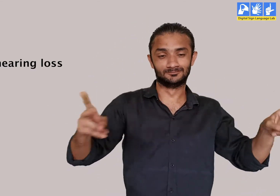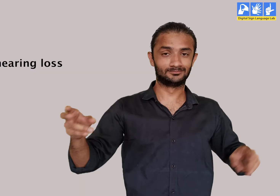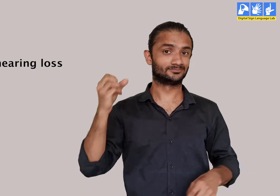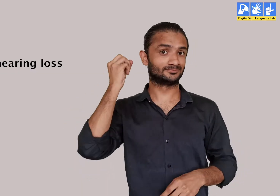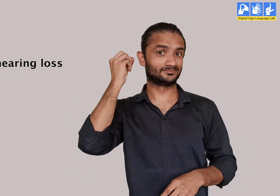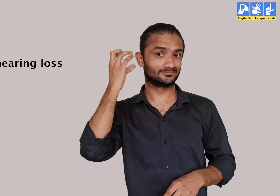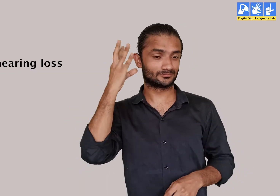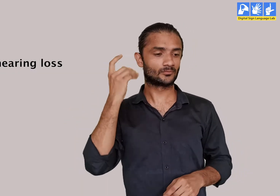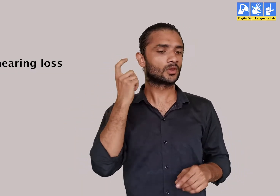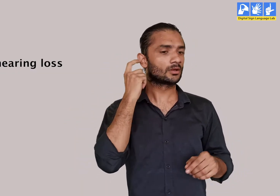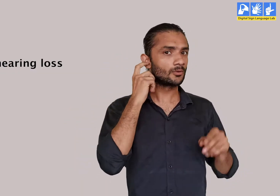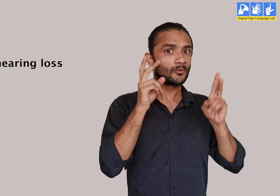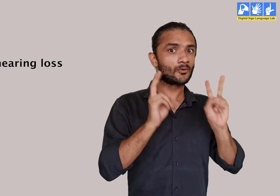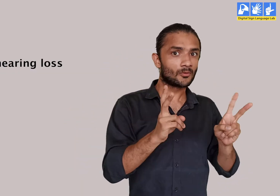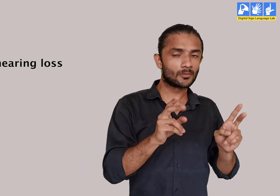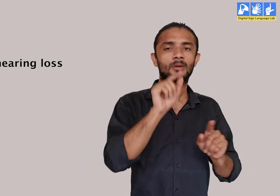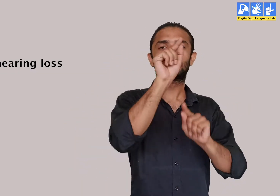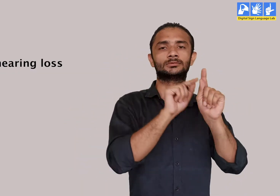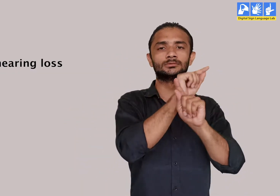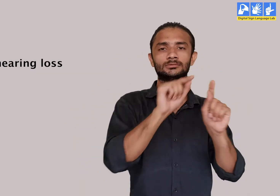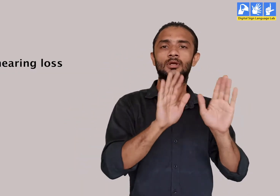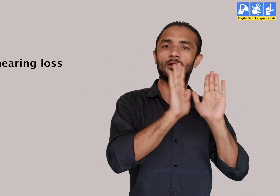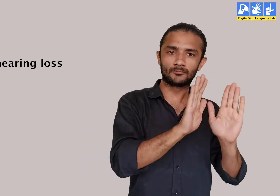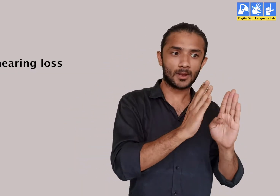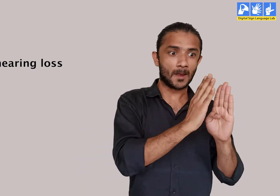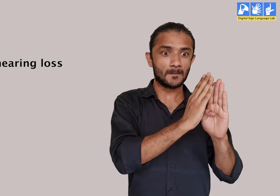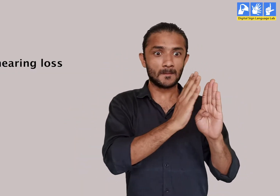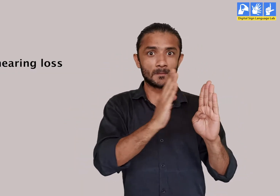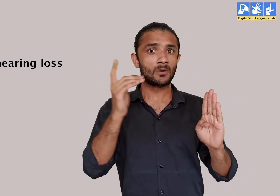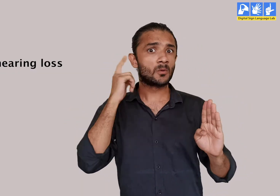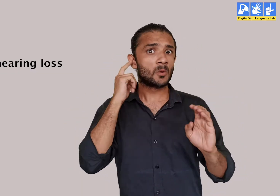It is important to distinguish between the different levels of hearing loss.